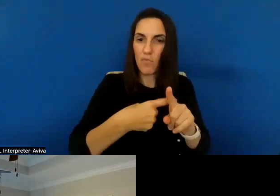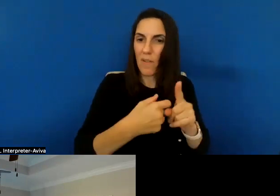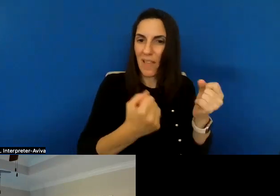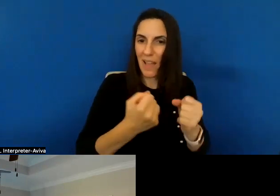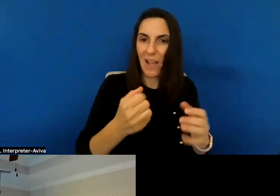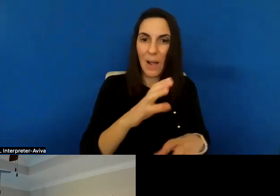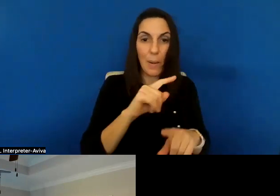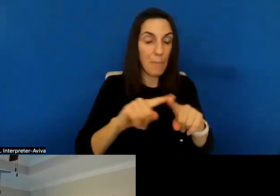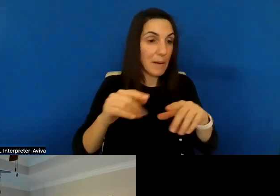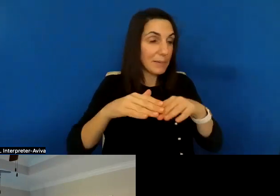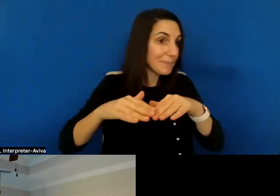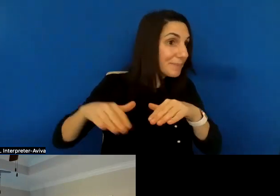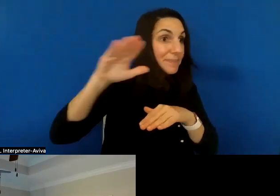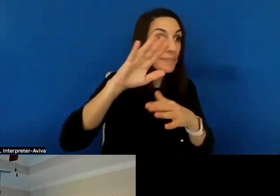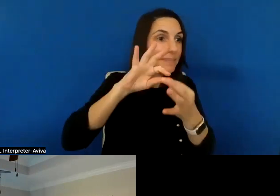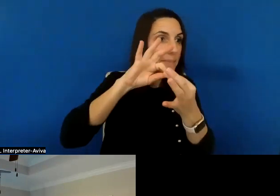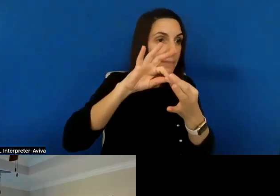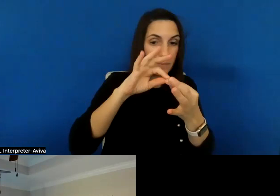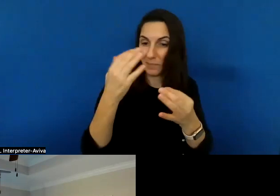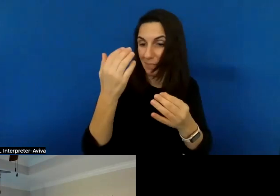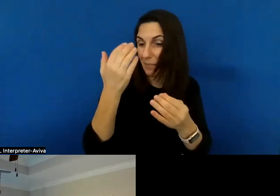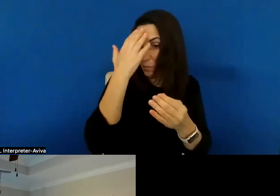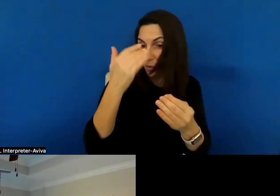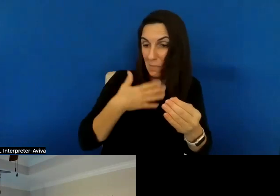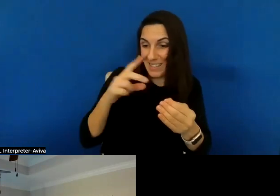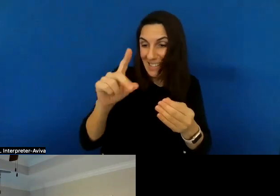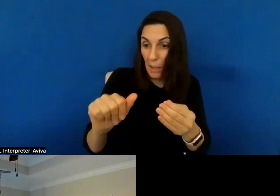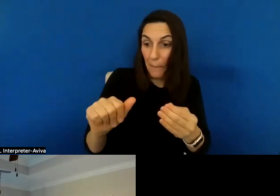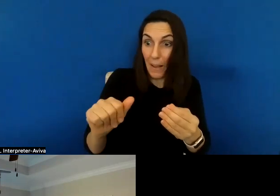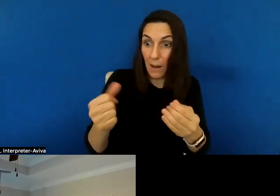you know anything that's related to a disability is gonna cost more more than the average price